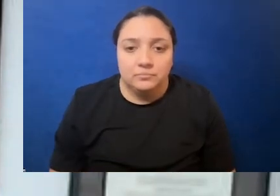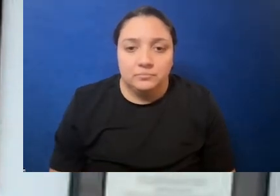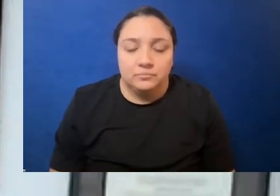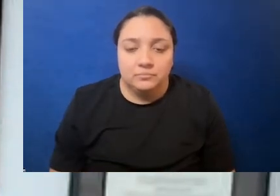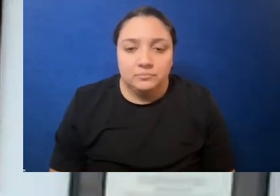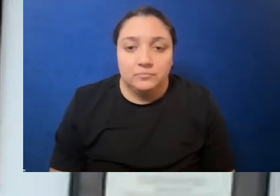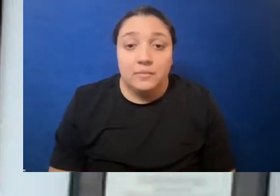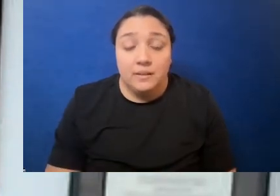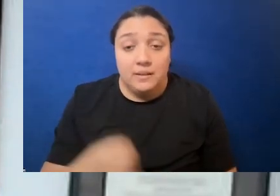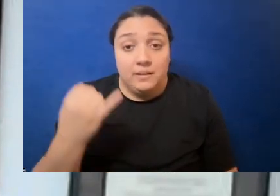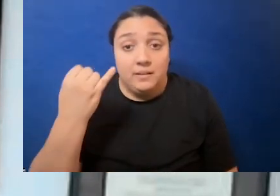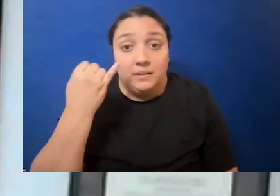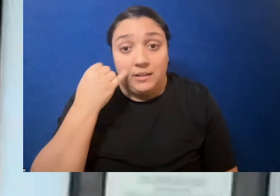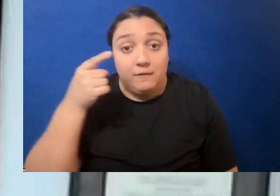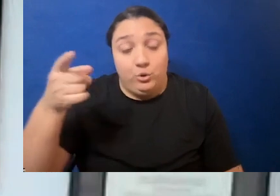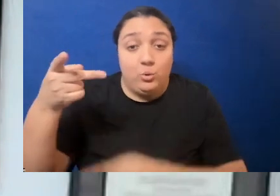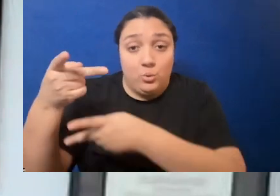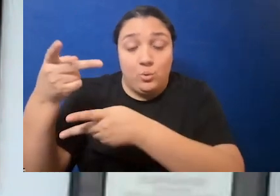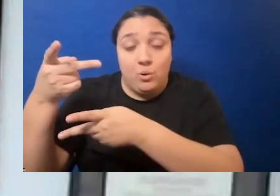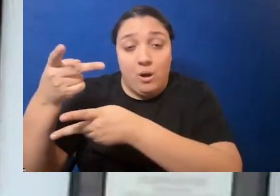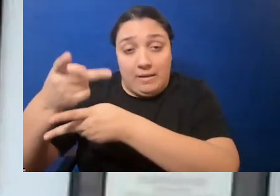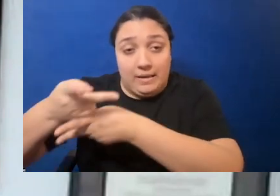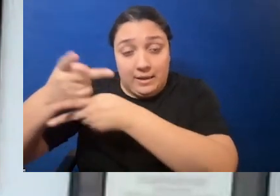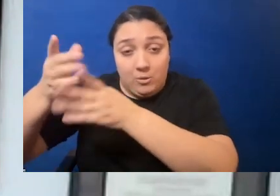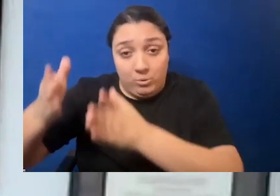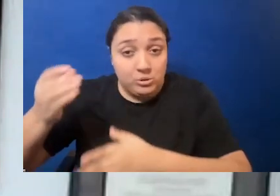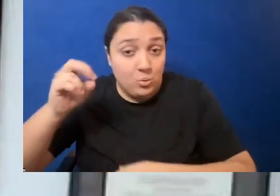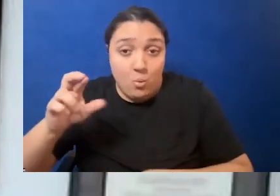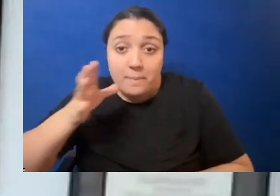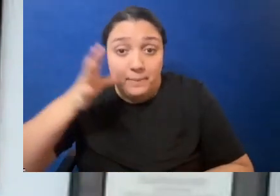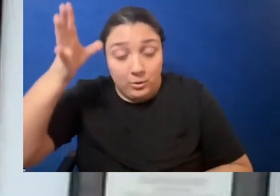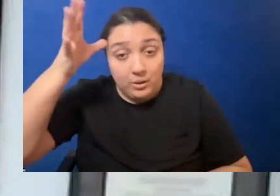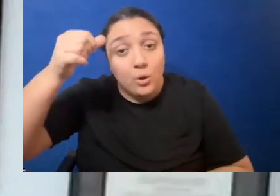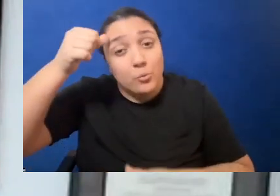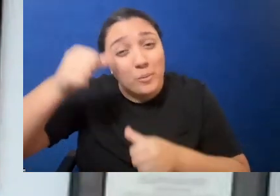BECAUSE PARENTS, IF THEY HAVE